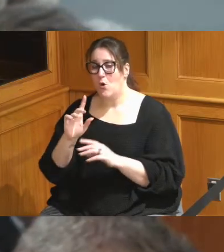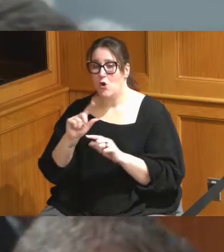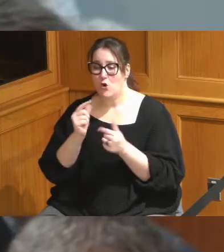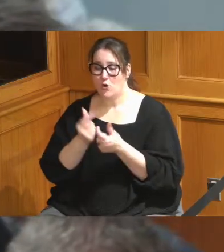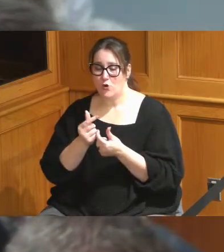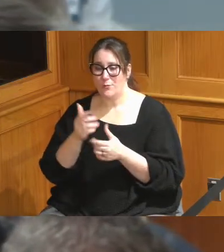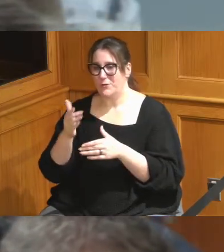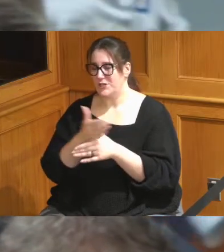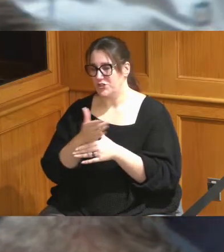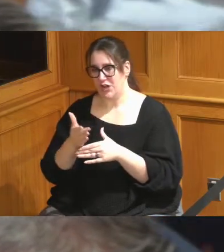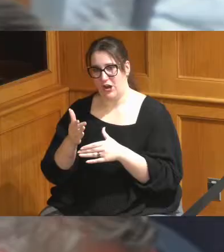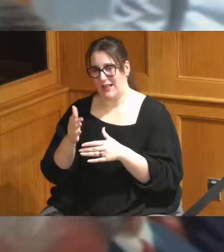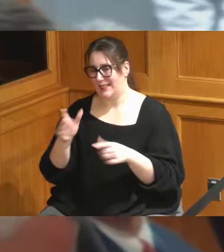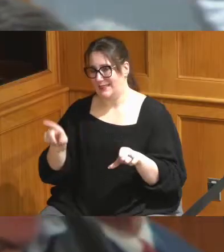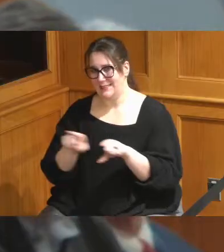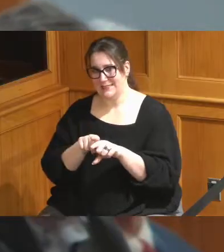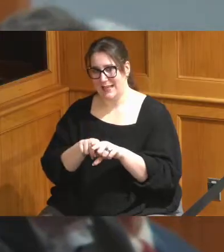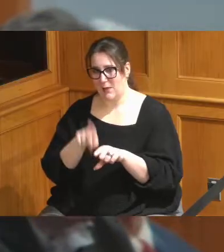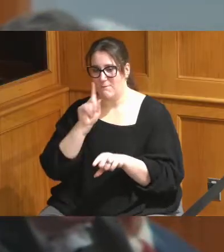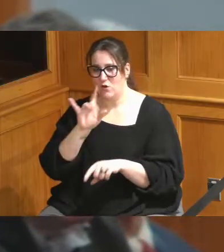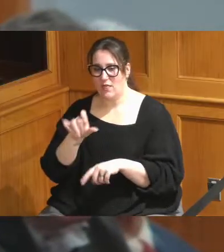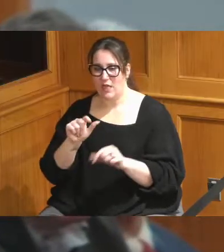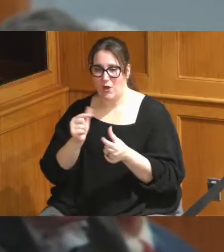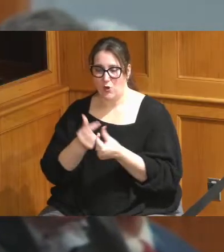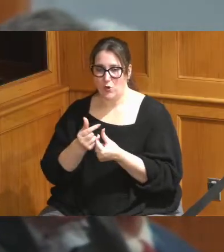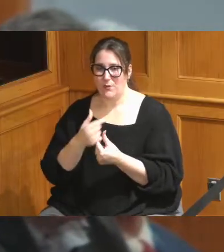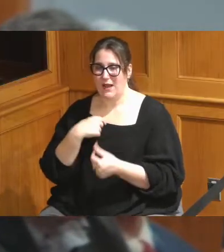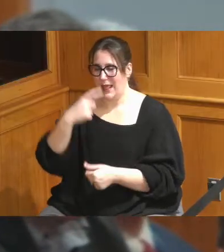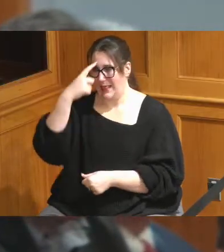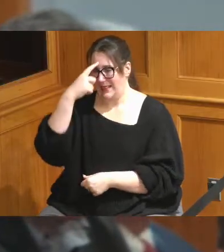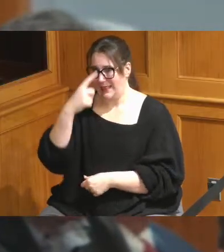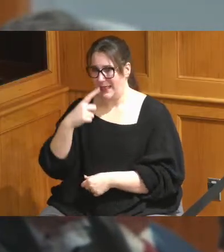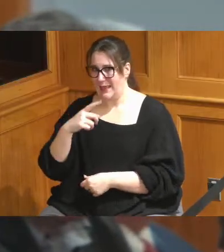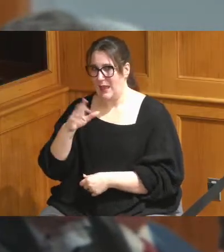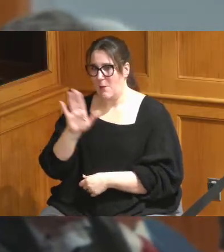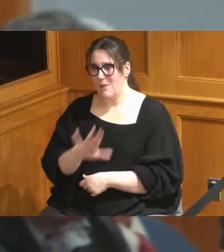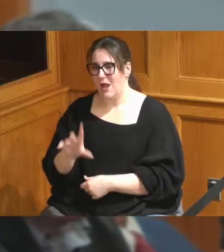same content to that group. and then I think we're looking at a mid December date to reconvene with